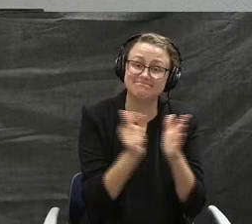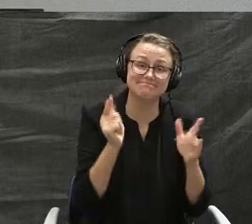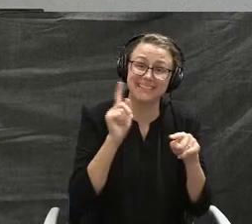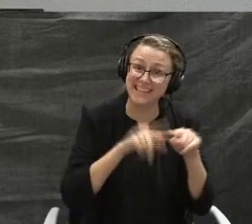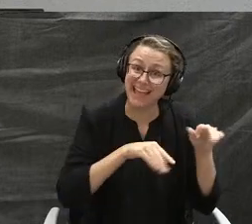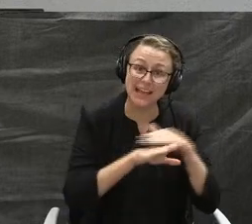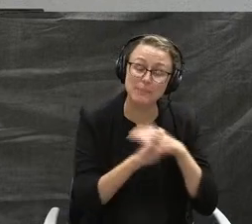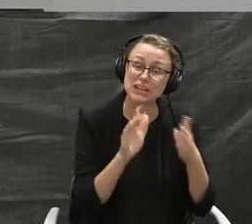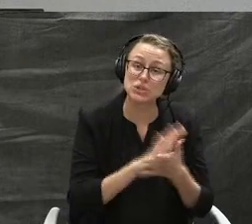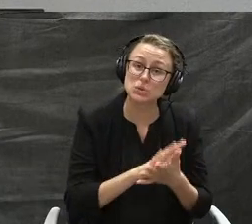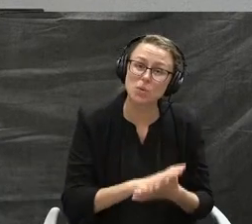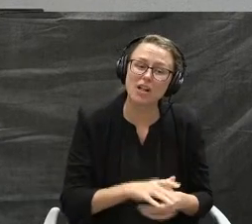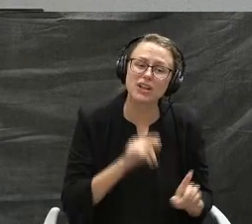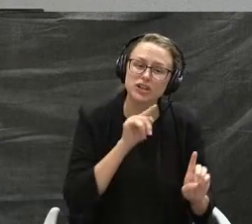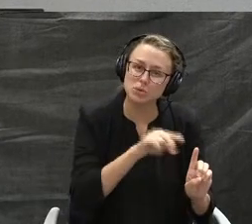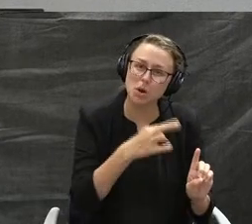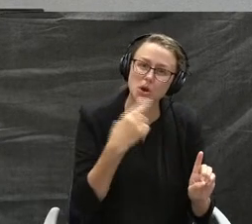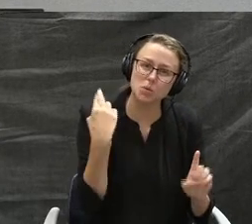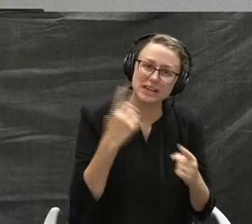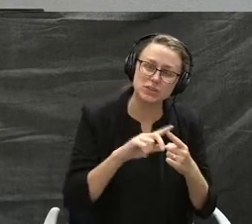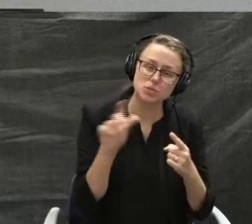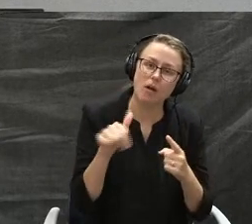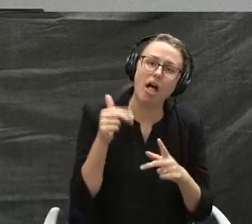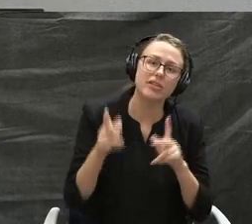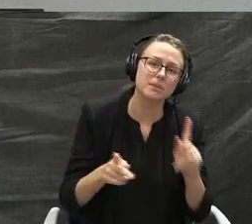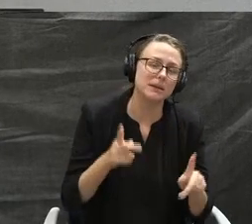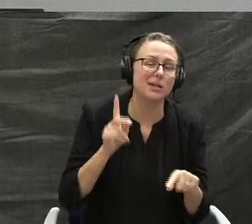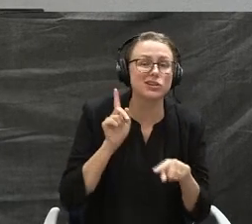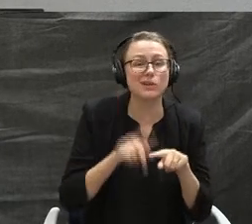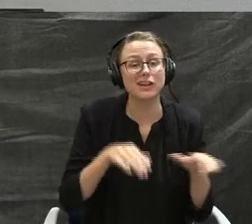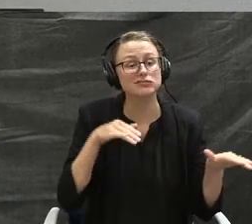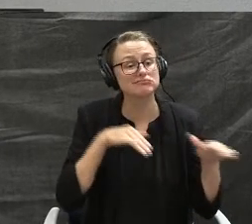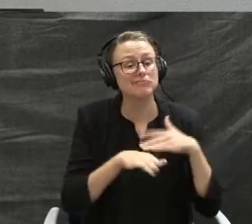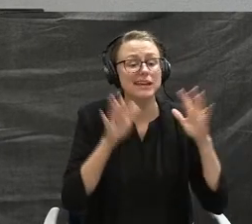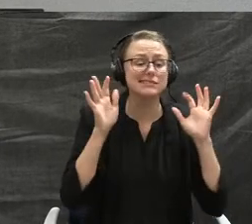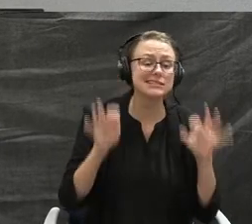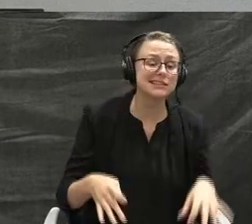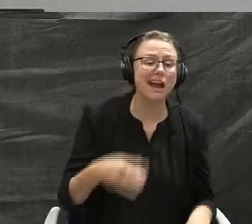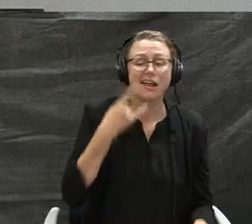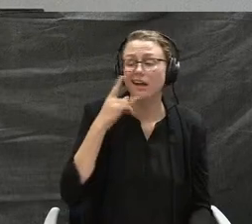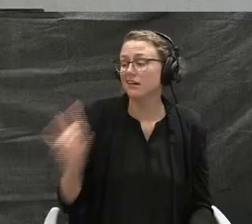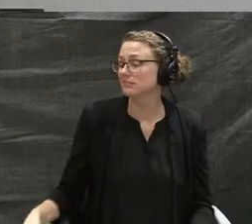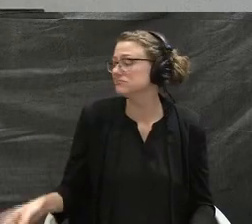we can't have them just deciding on their own that they're going to live with the rules.